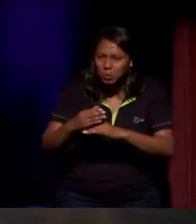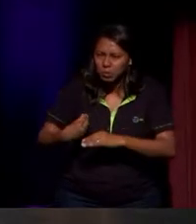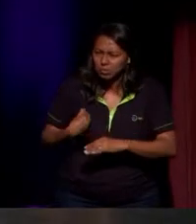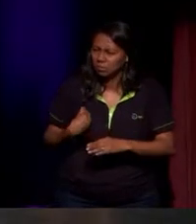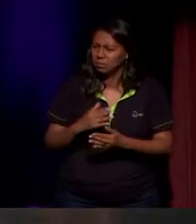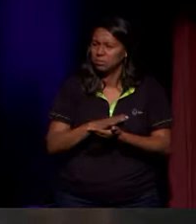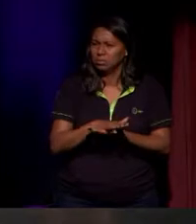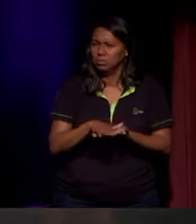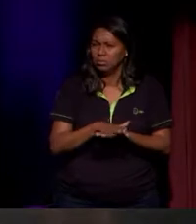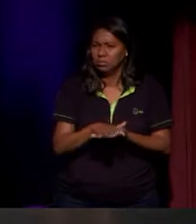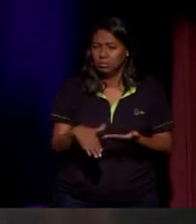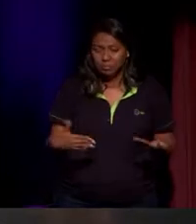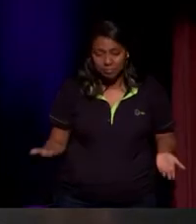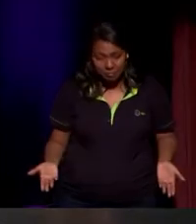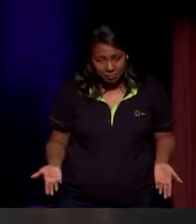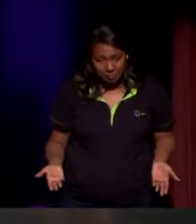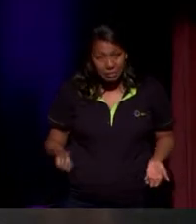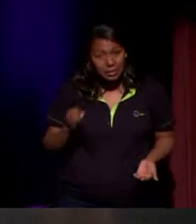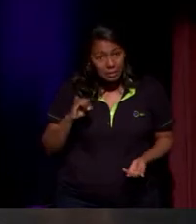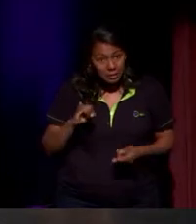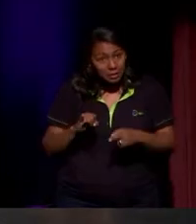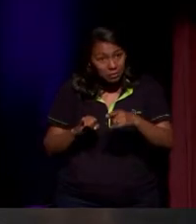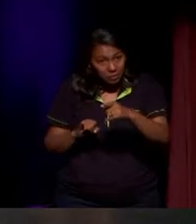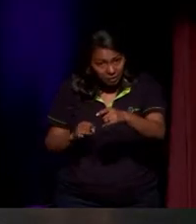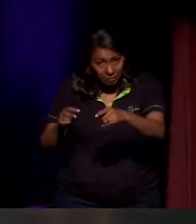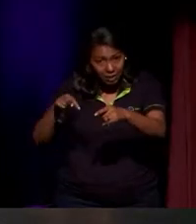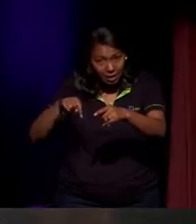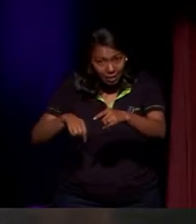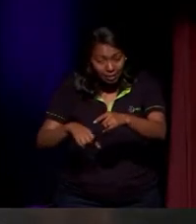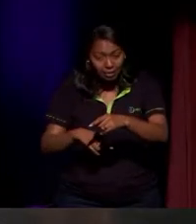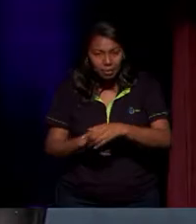so if you're here looking for truths